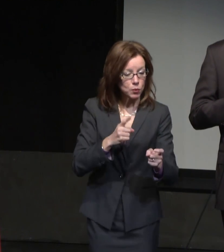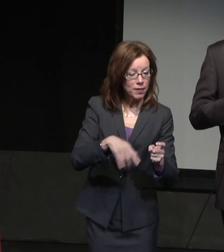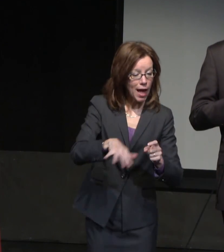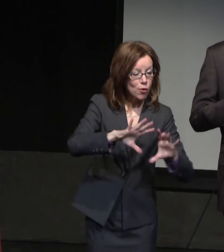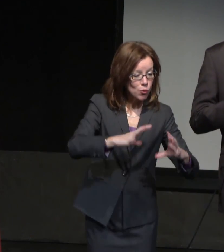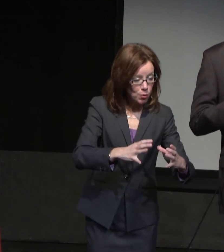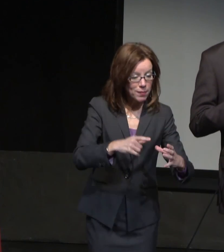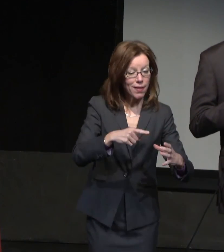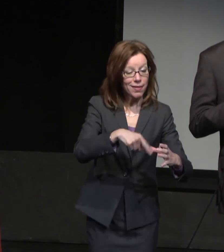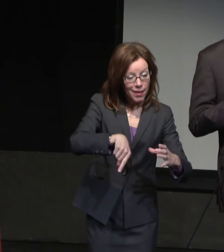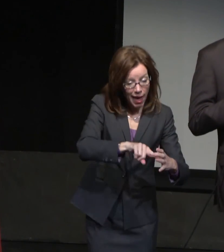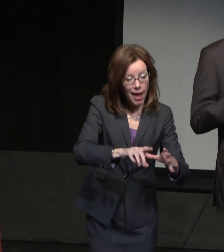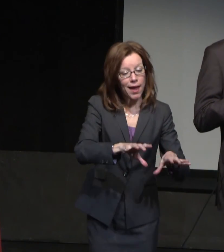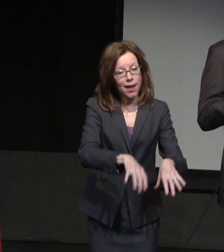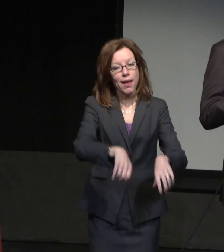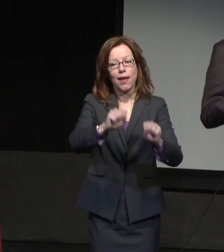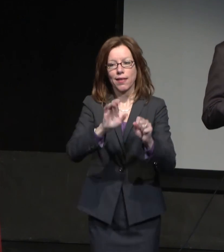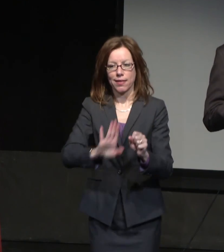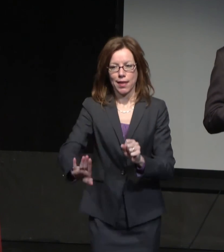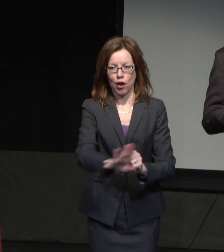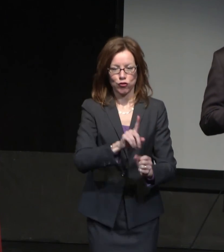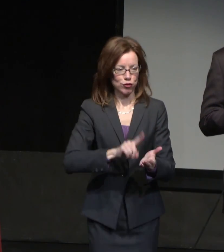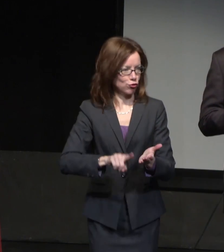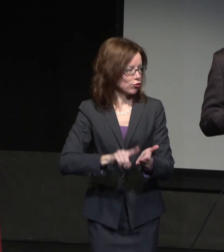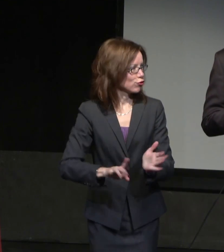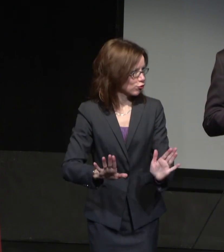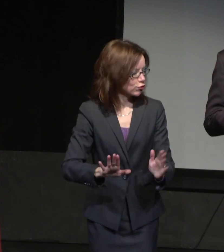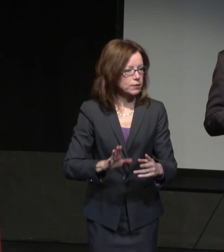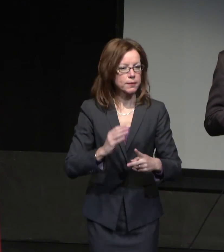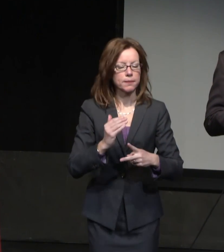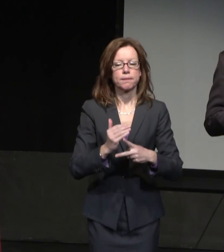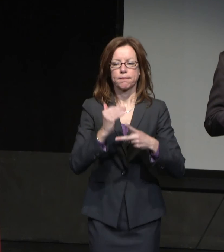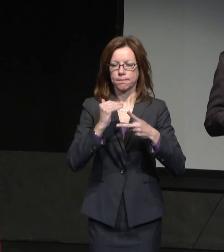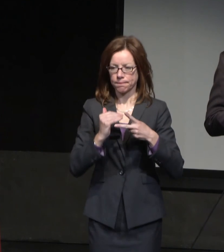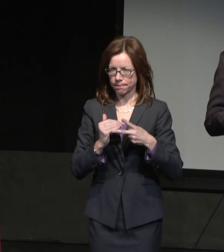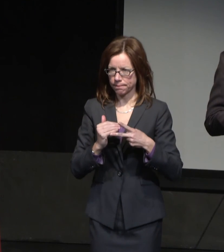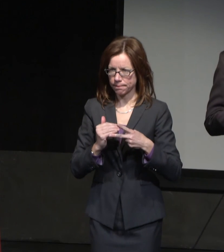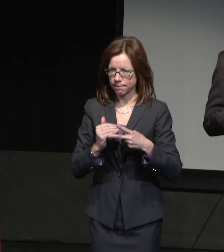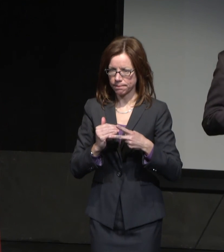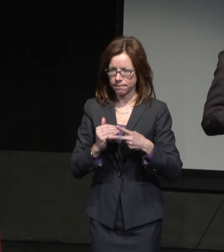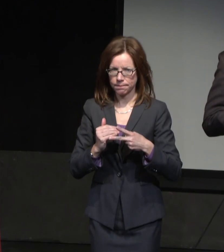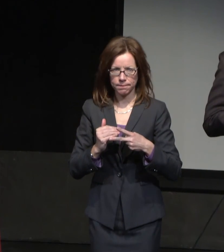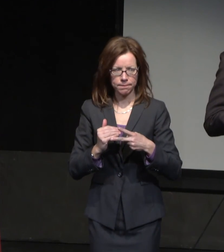so it's the same as the US.